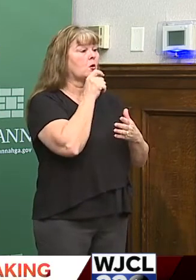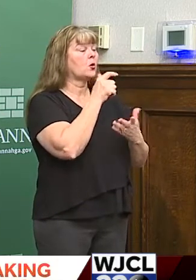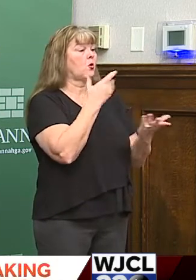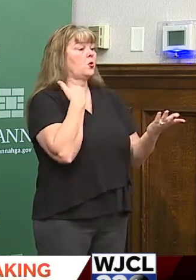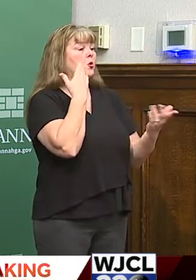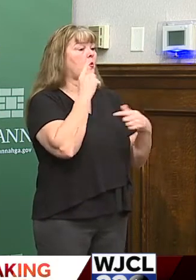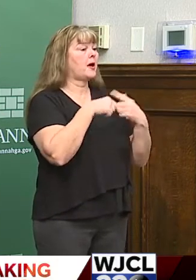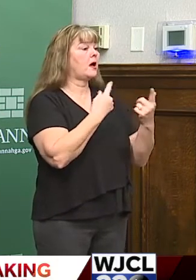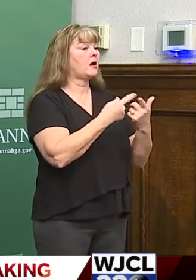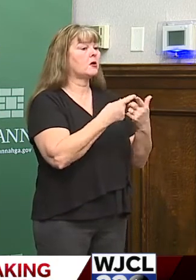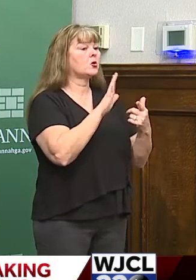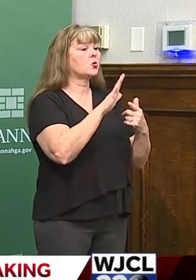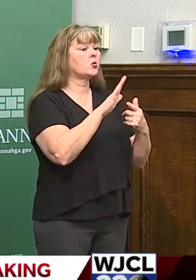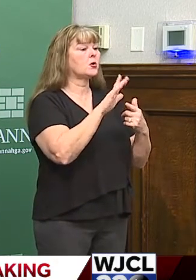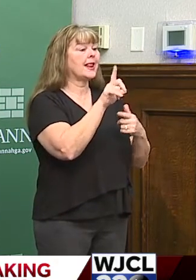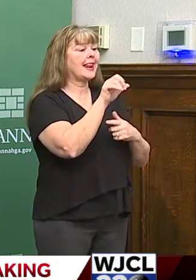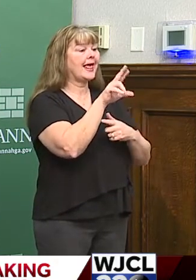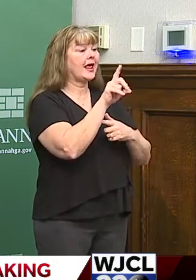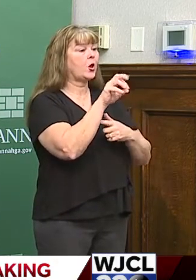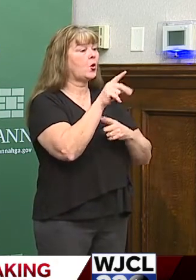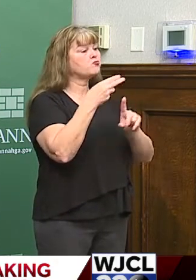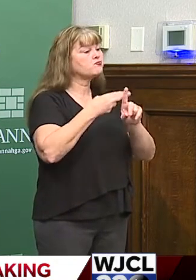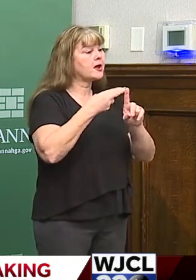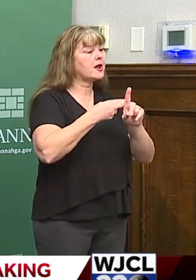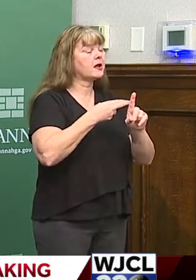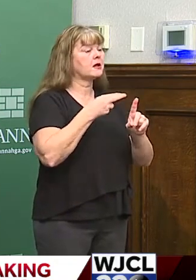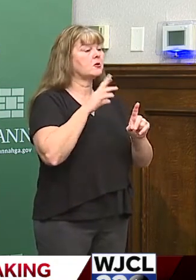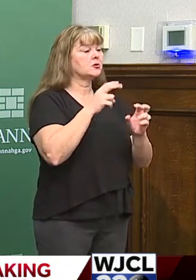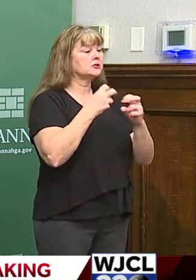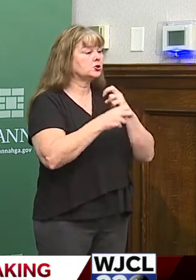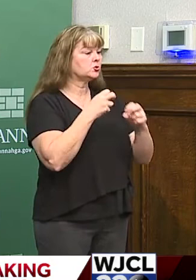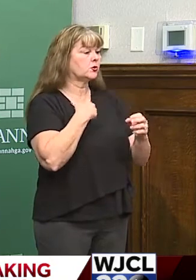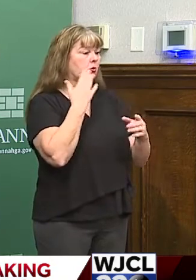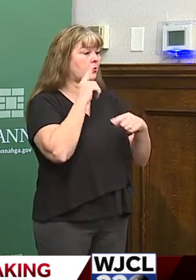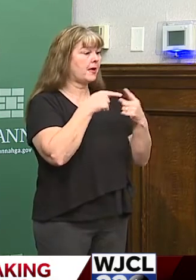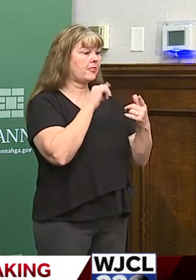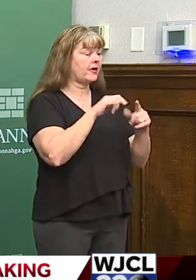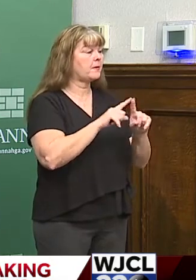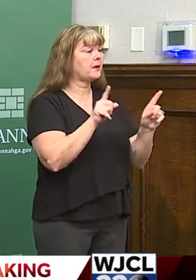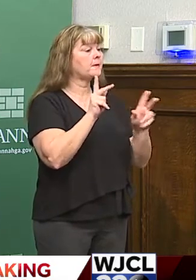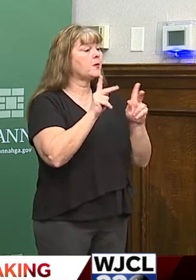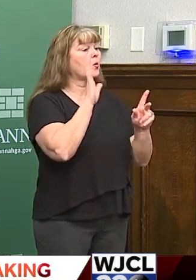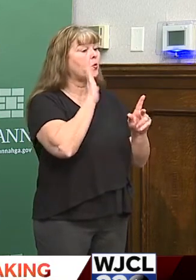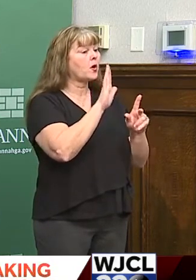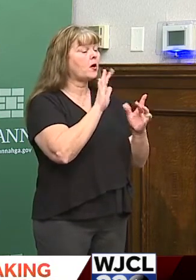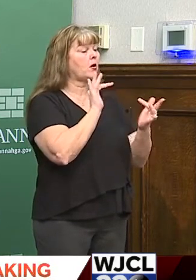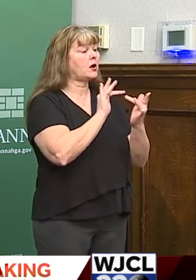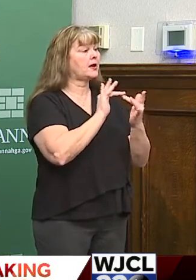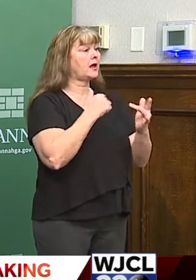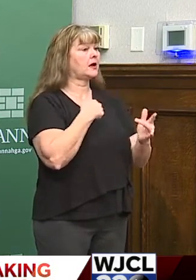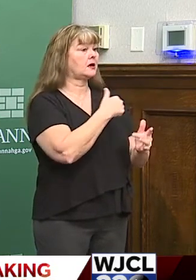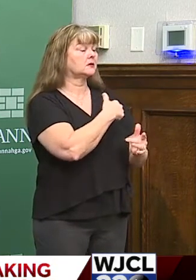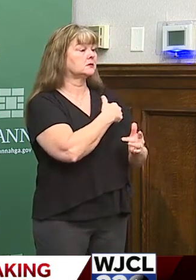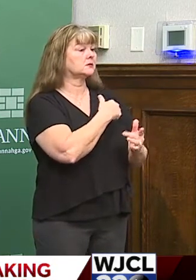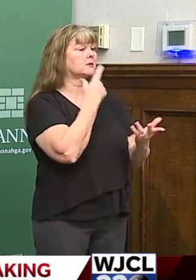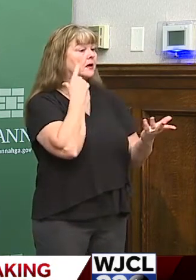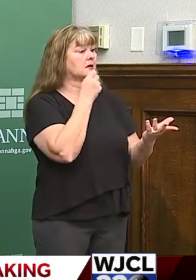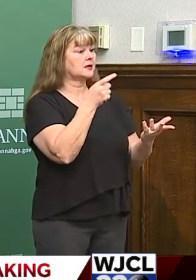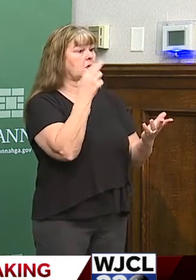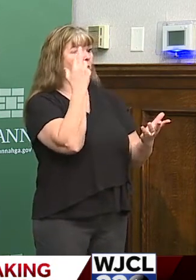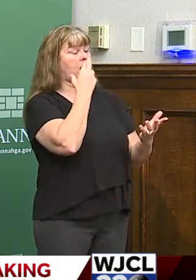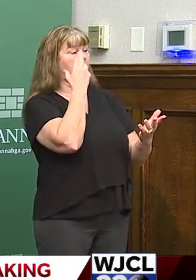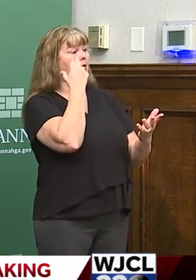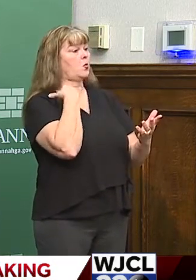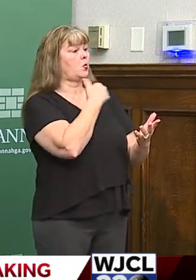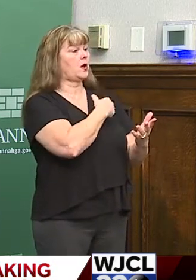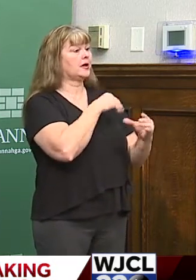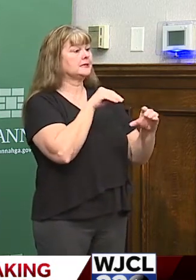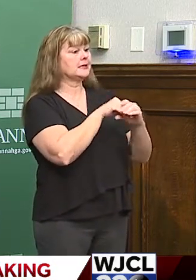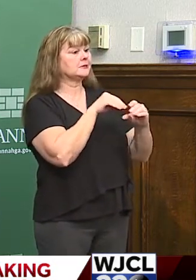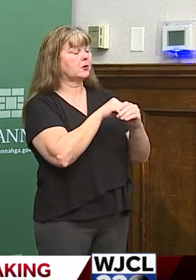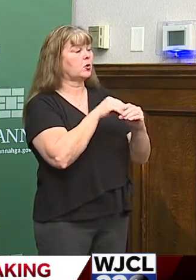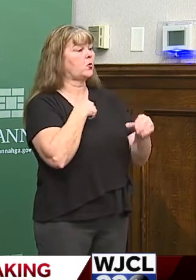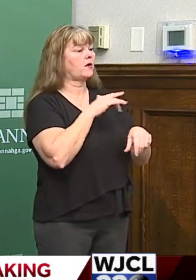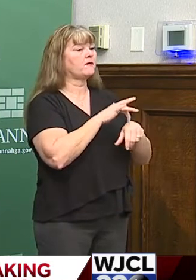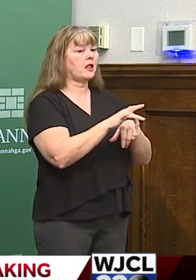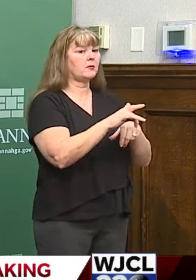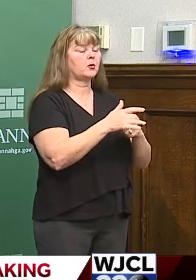WE DON'T KNOW IF YOU'RE ELLGIDGE -- ELIGIBLE FOR A CHECK OR YOUR FOOD STAMPS OR YOUR LANDLORD ISSUES.